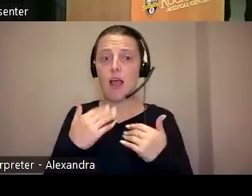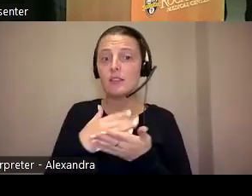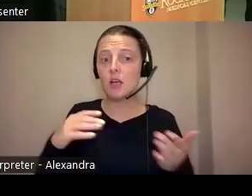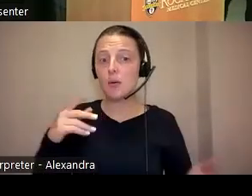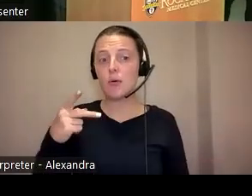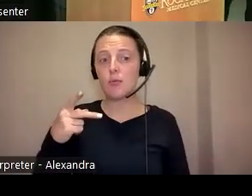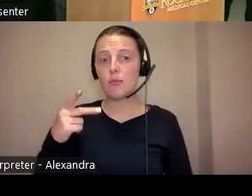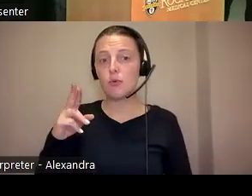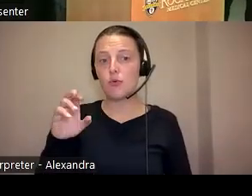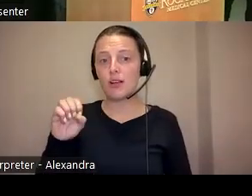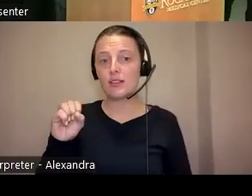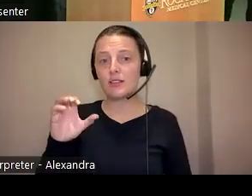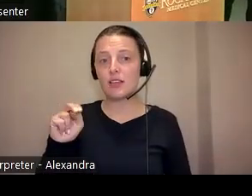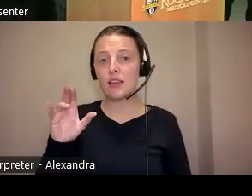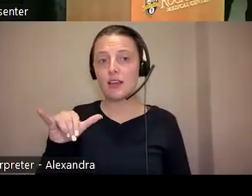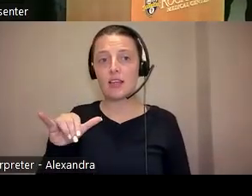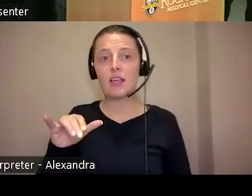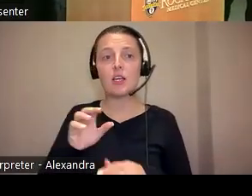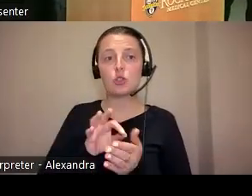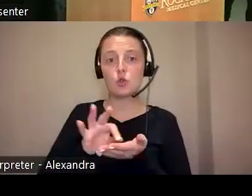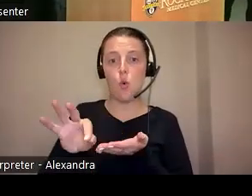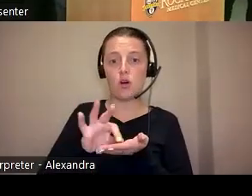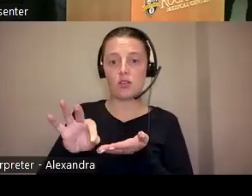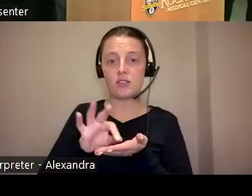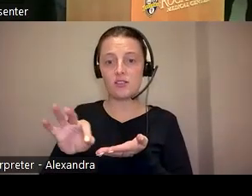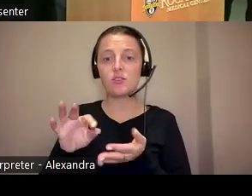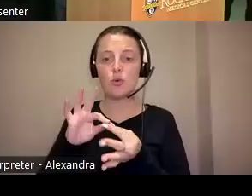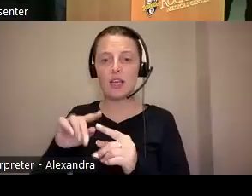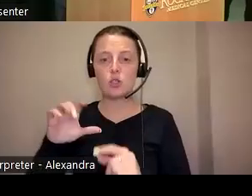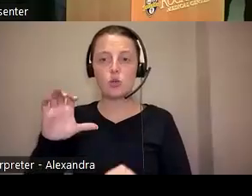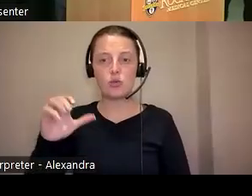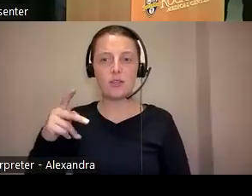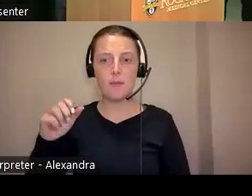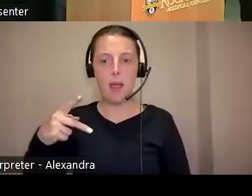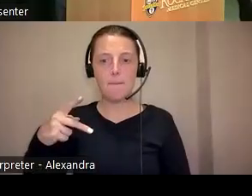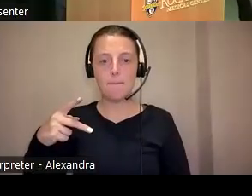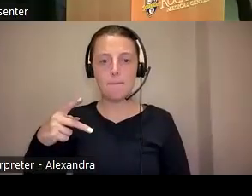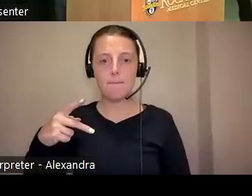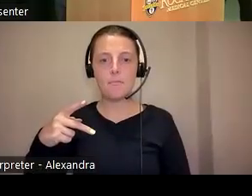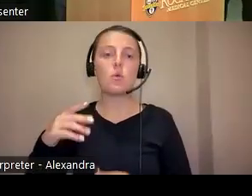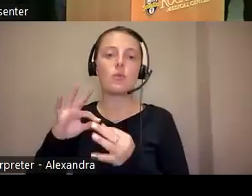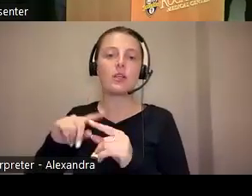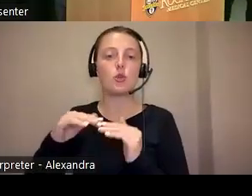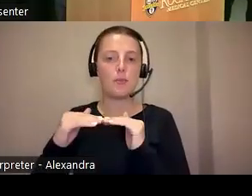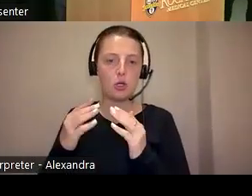uh peer services um that just started. Um and uh what we know from uh eight eight surveys that